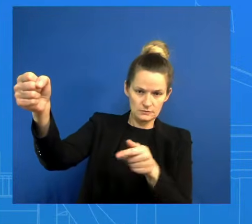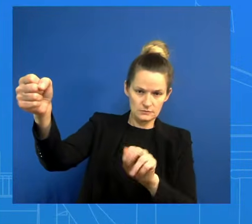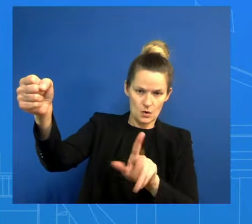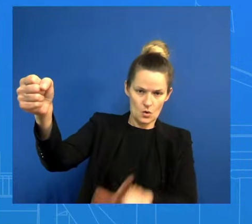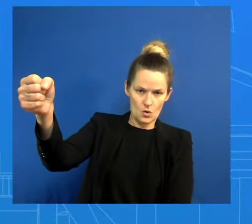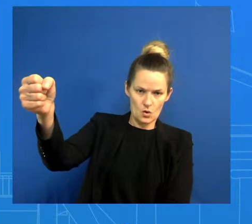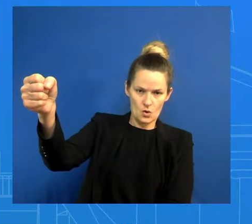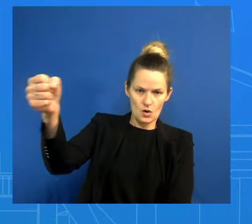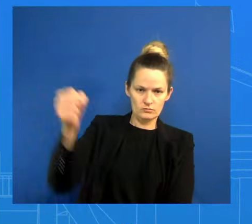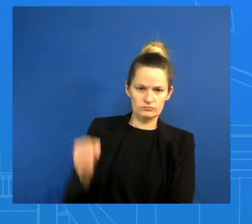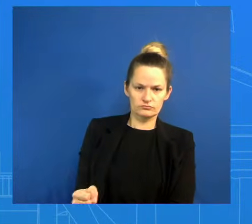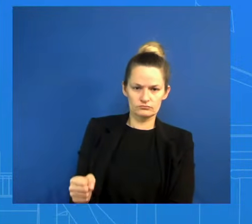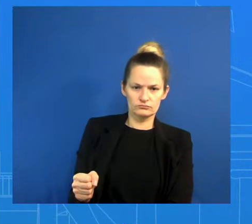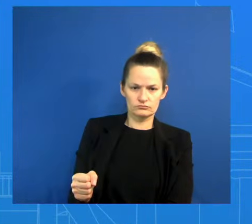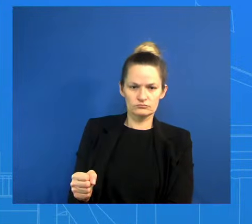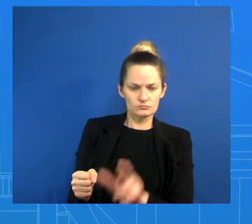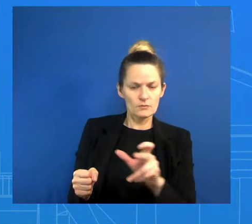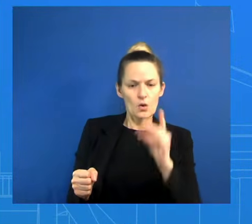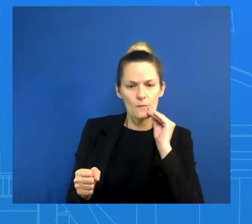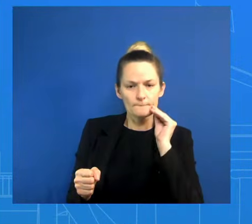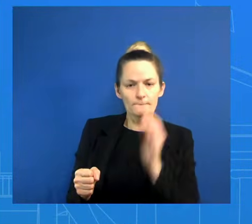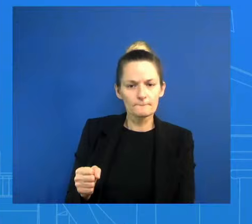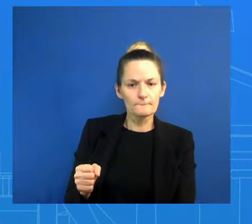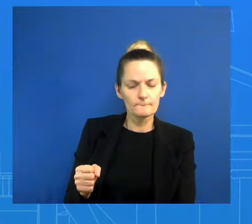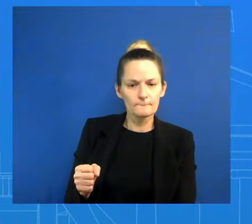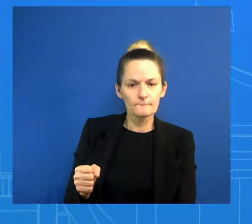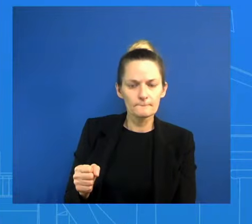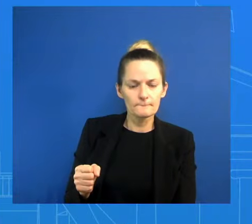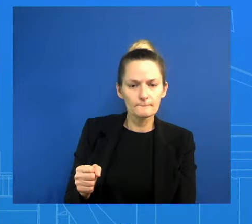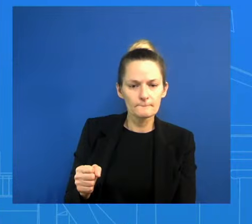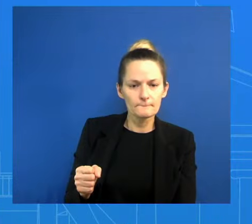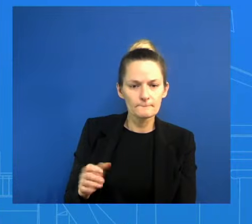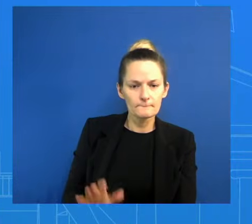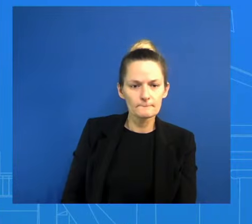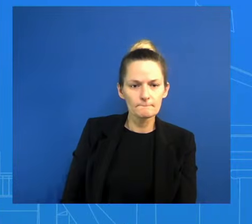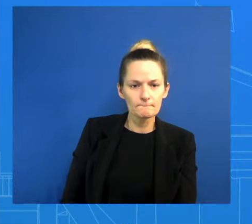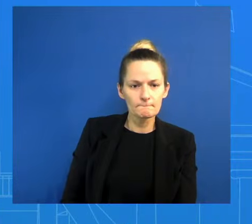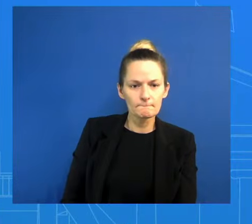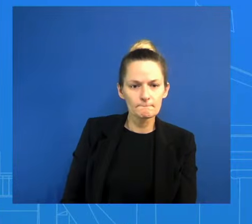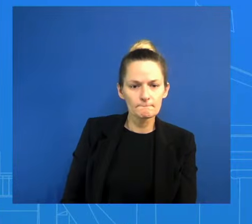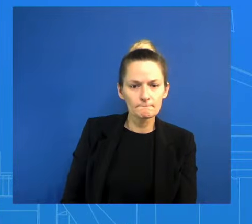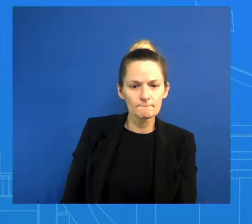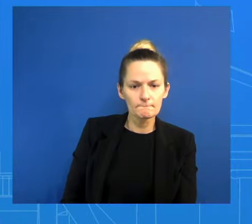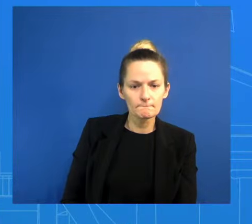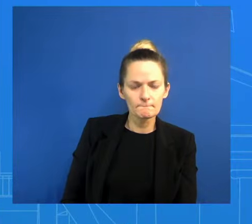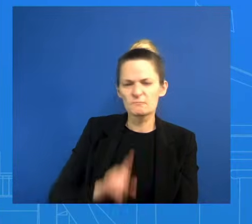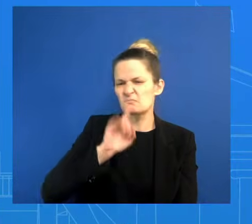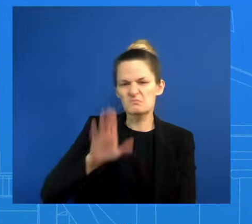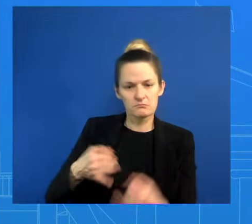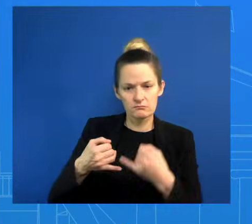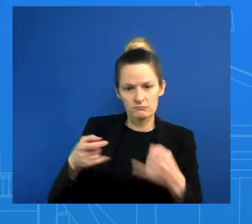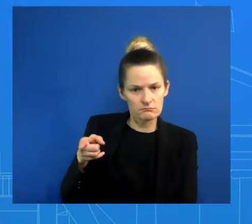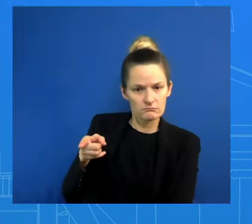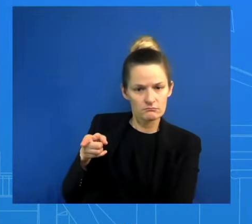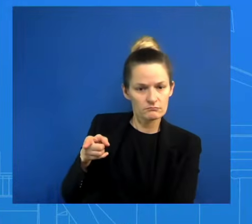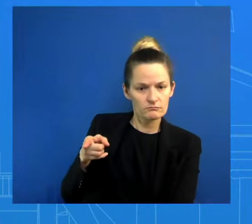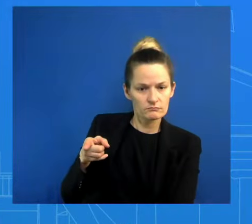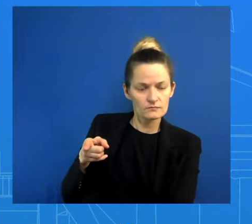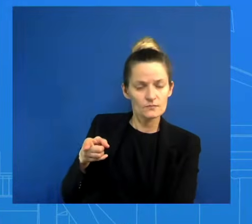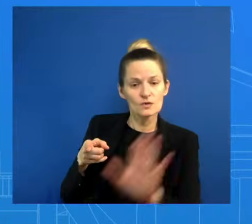has said that his -- one of his top priorities is making sure that all Americans who are -- who are being wrongfully detained